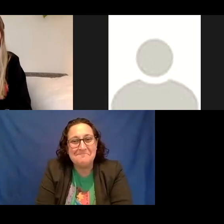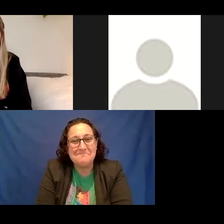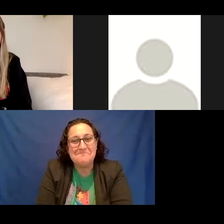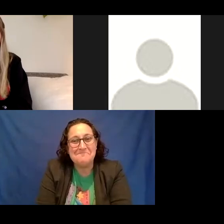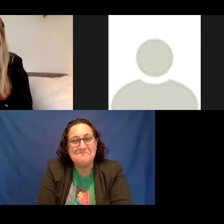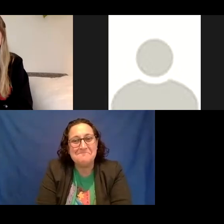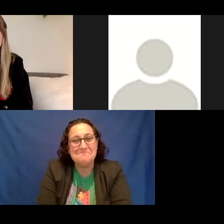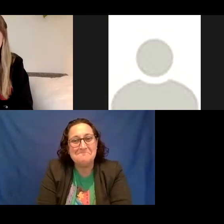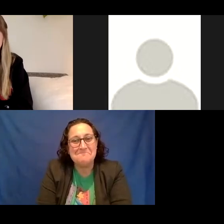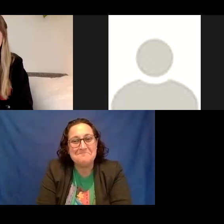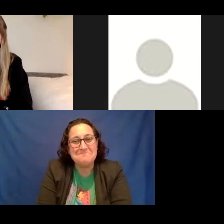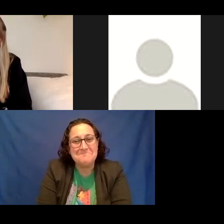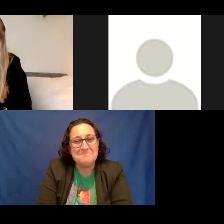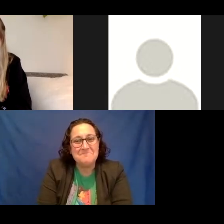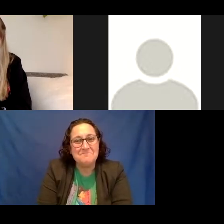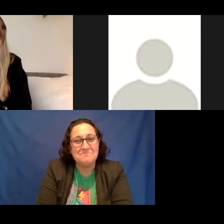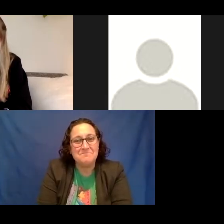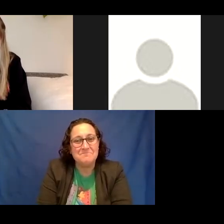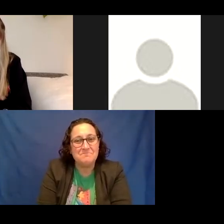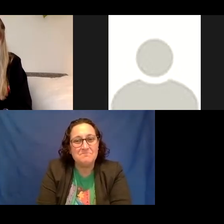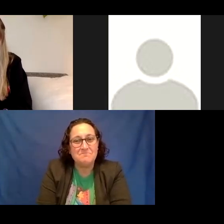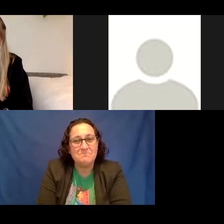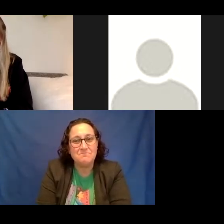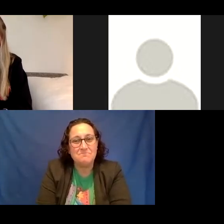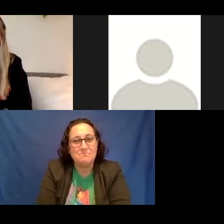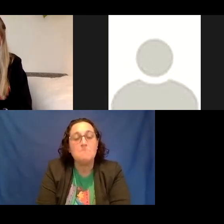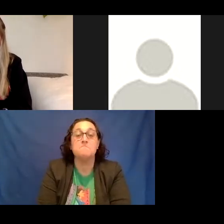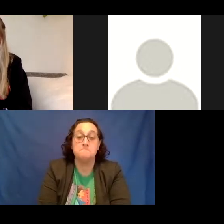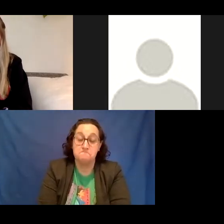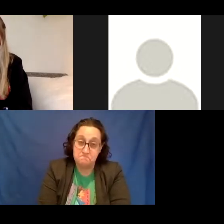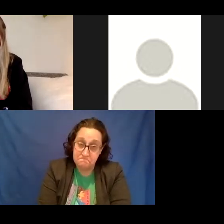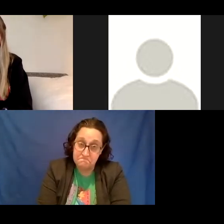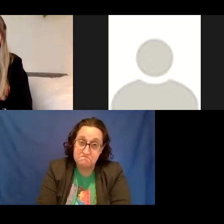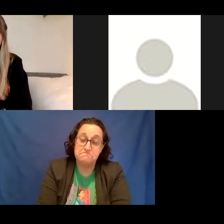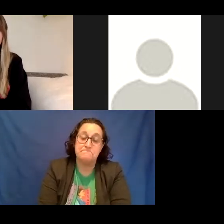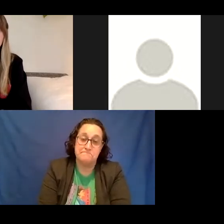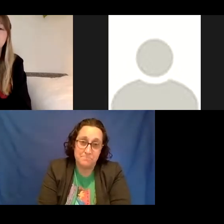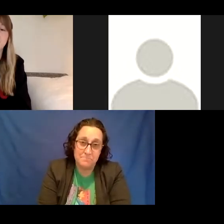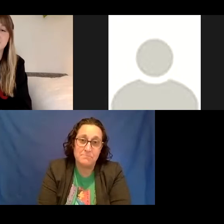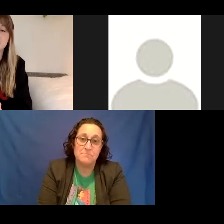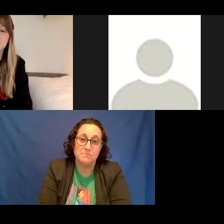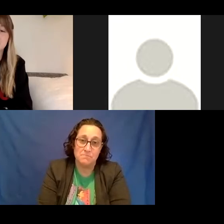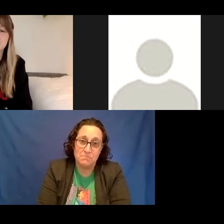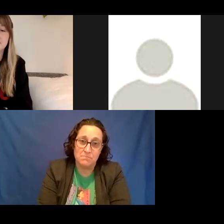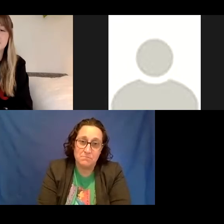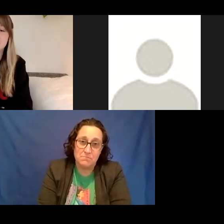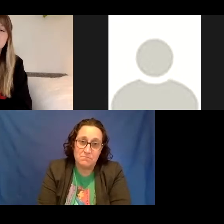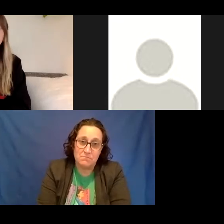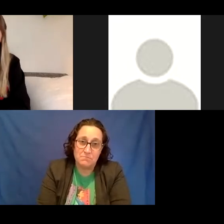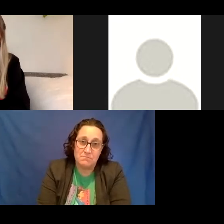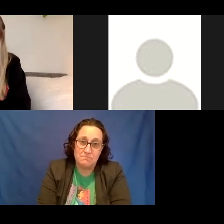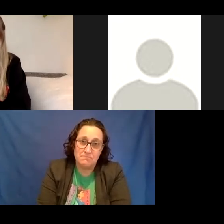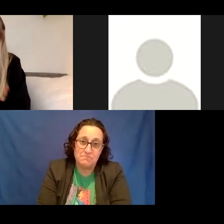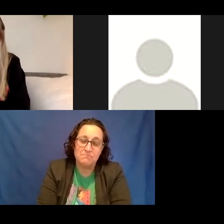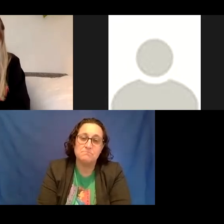and how has it affected your life and then also your teachings within the classroom?